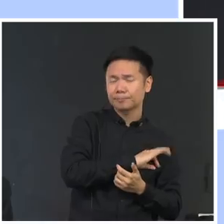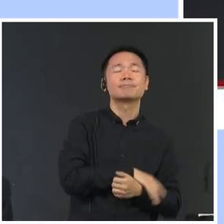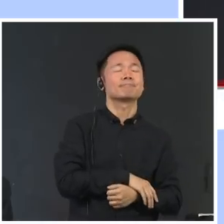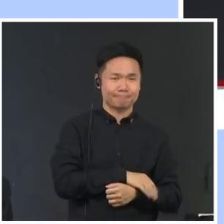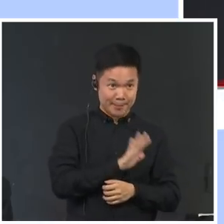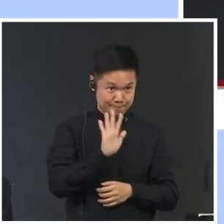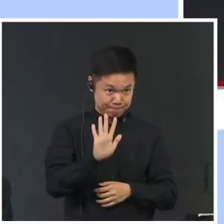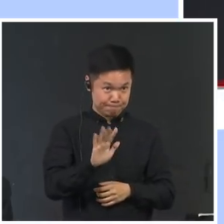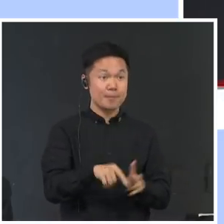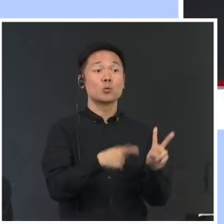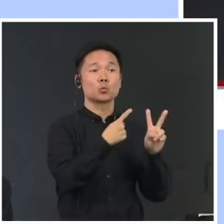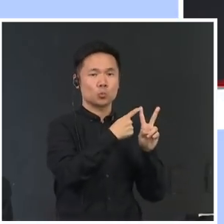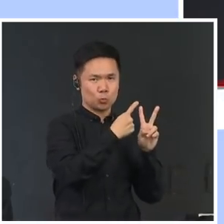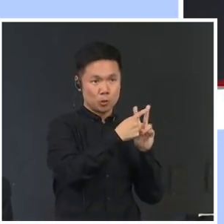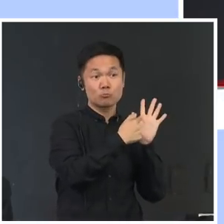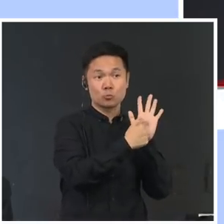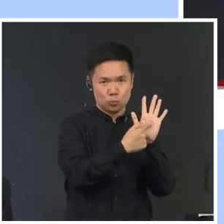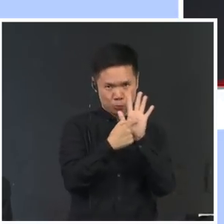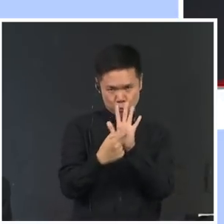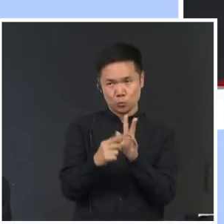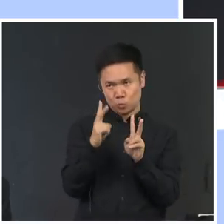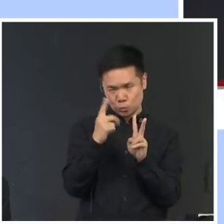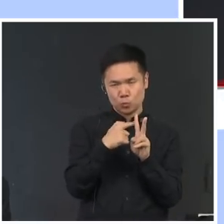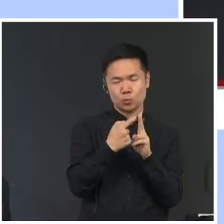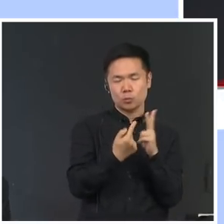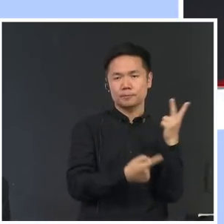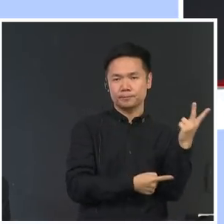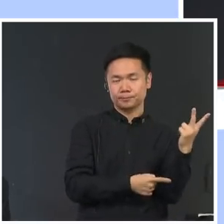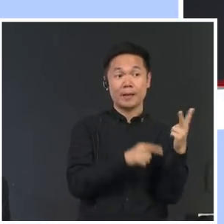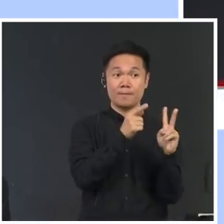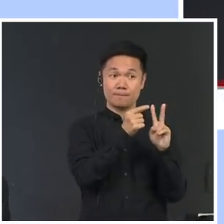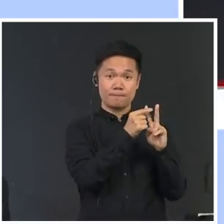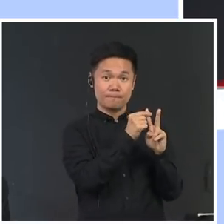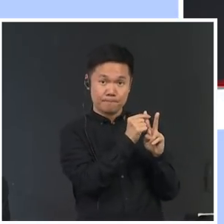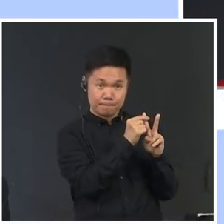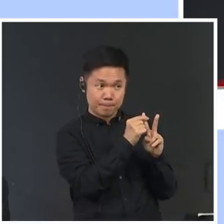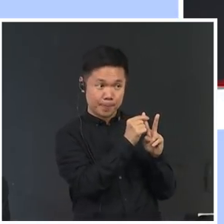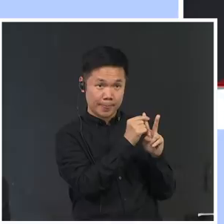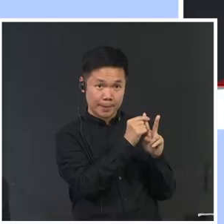168 local governments who have the sign language ordinances. Do you think there will be help -- that will be a help?